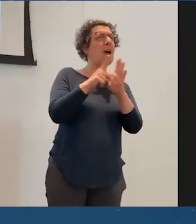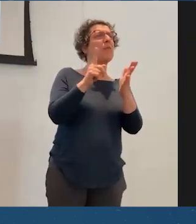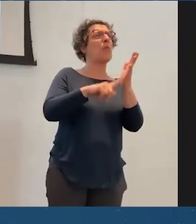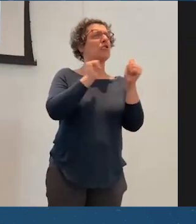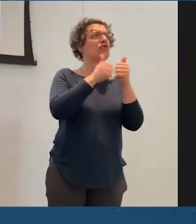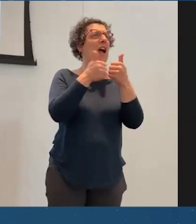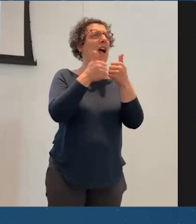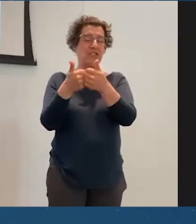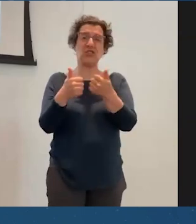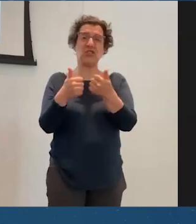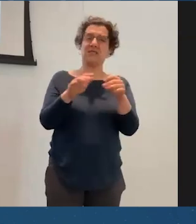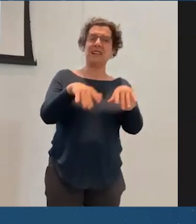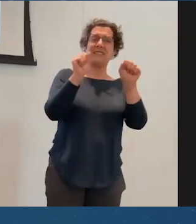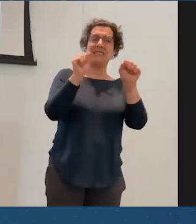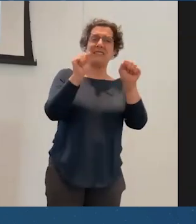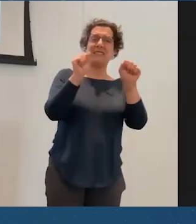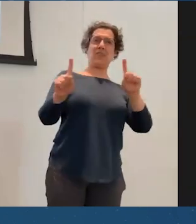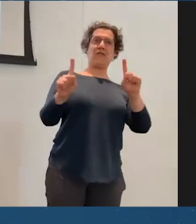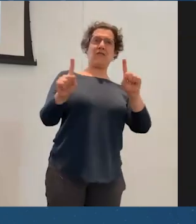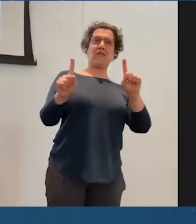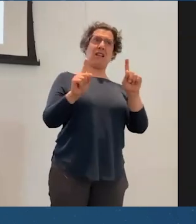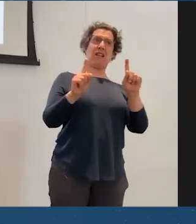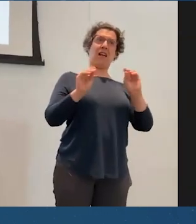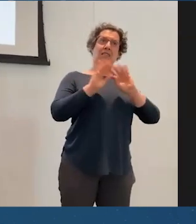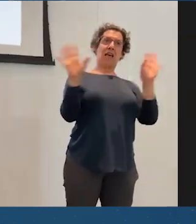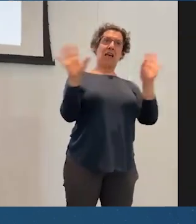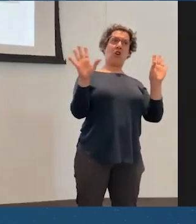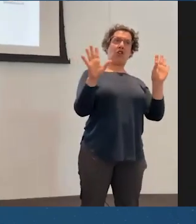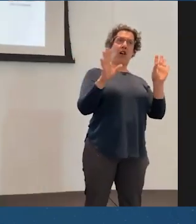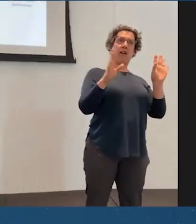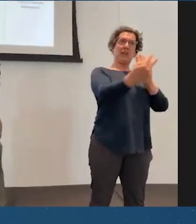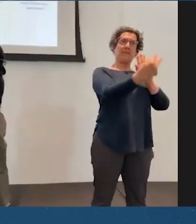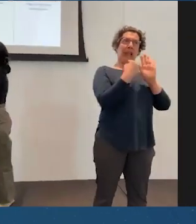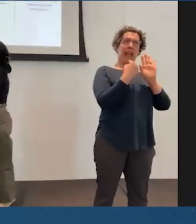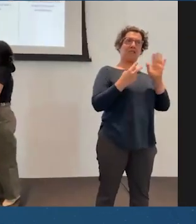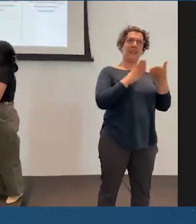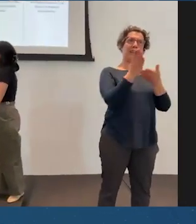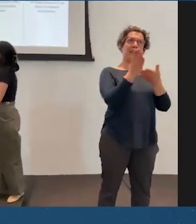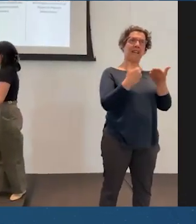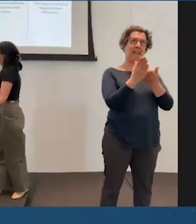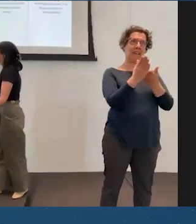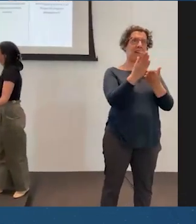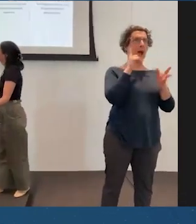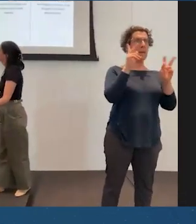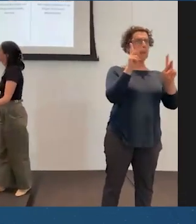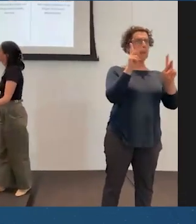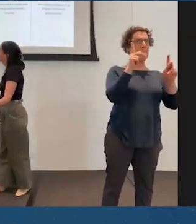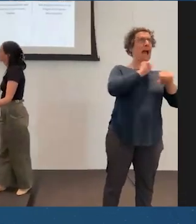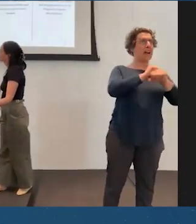It takes a different layer of transparency really bringing folks behind the scenes on like, here's